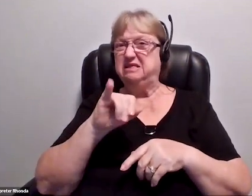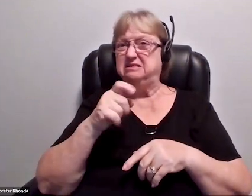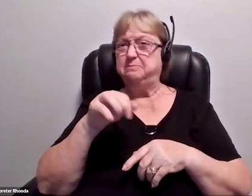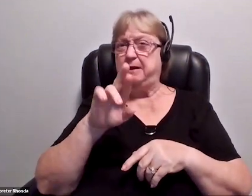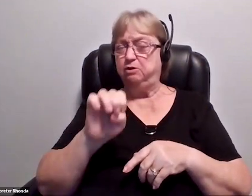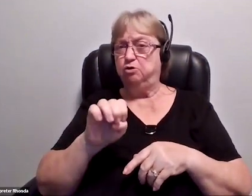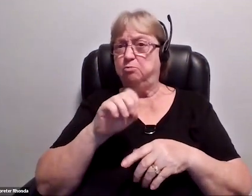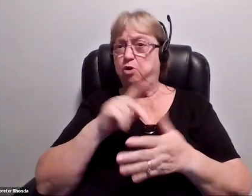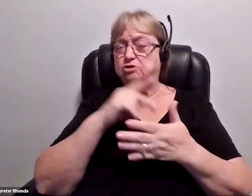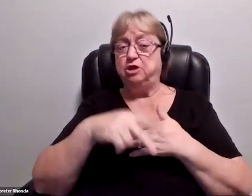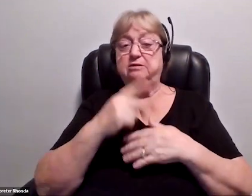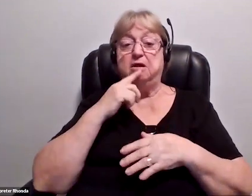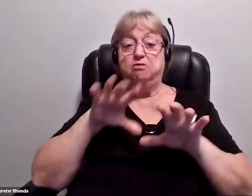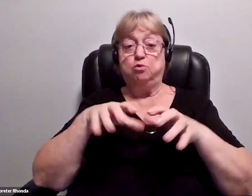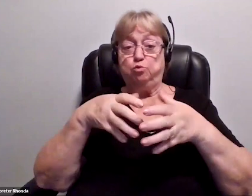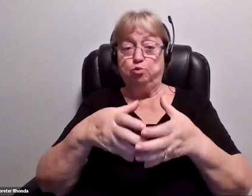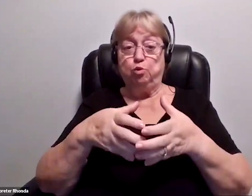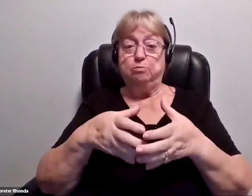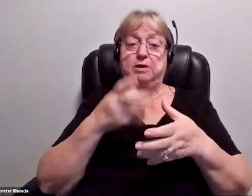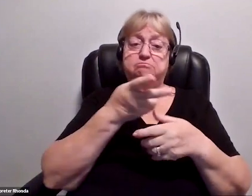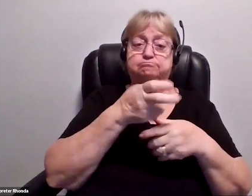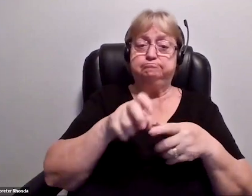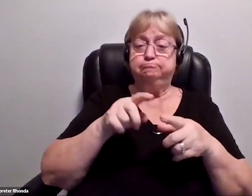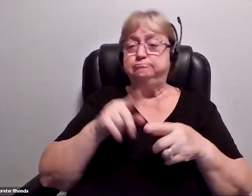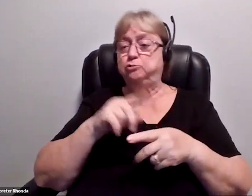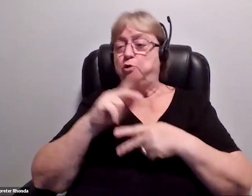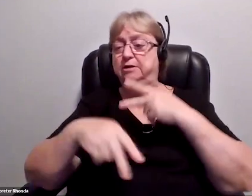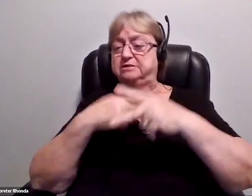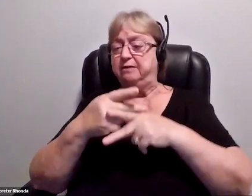into a type of stock, a capital, related to science